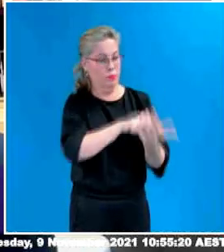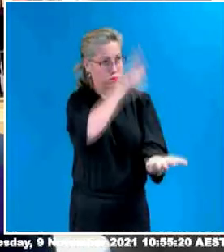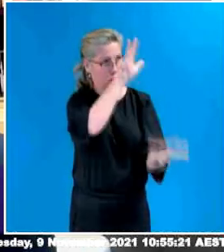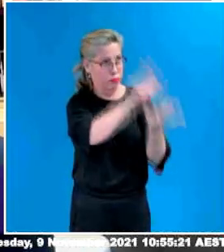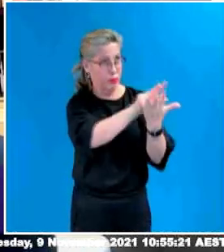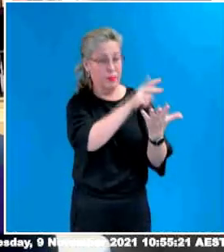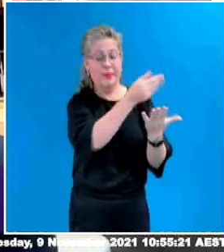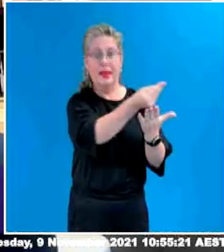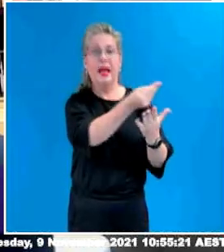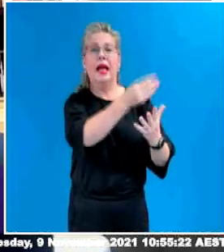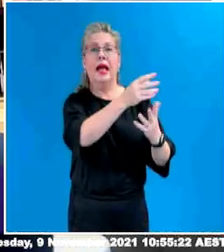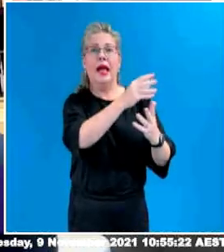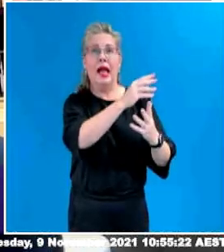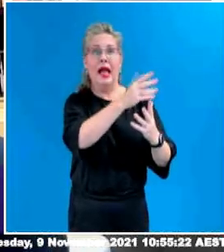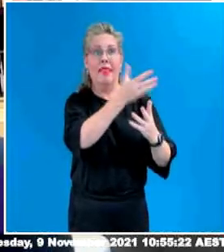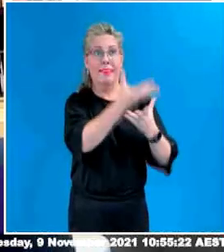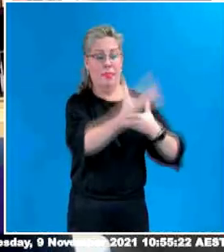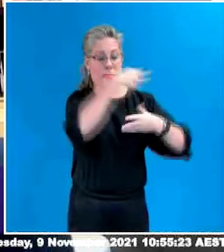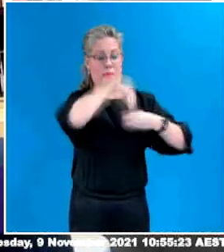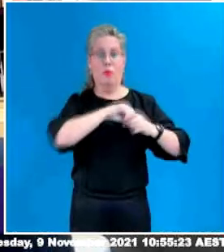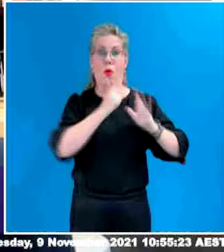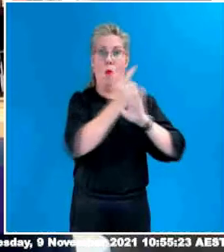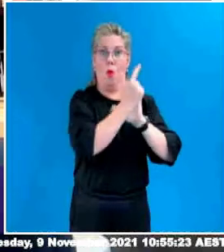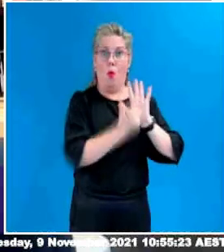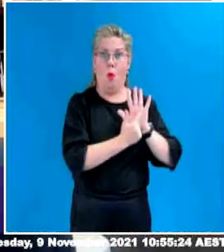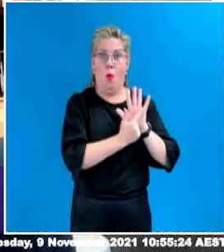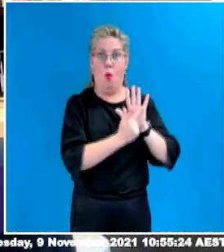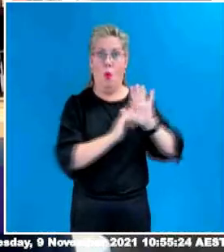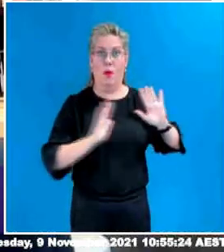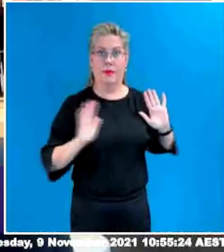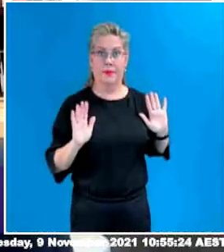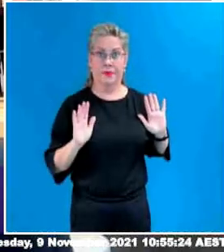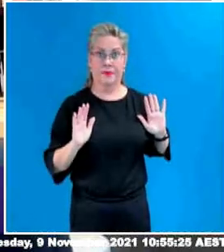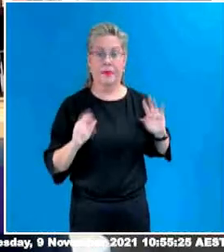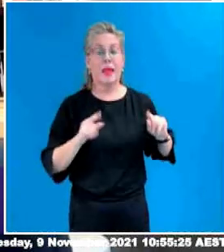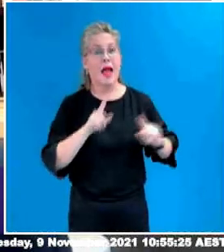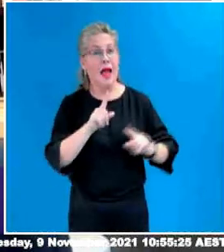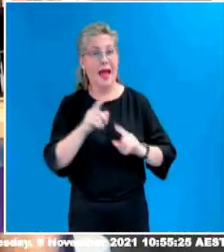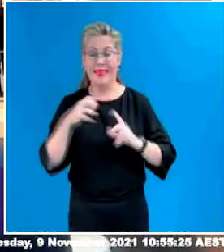jurisdiction also are respecting and protecting human rights.